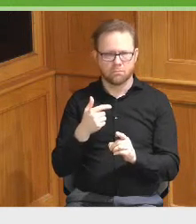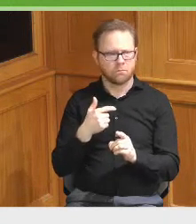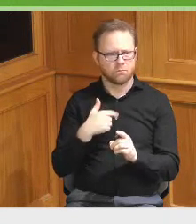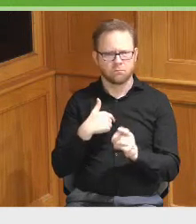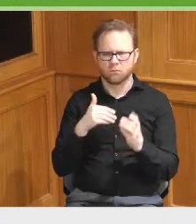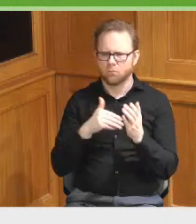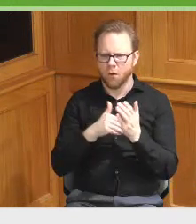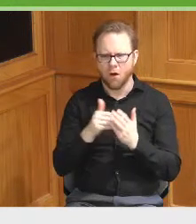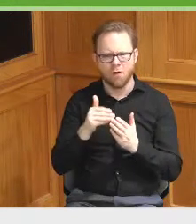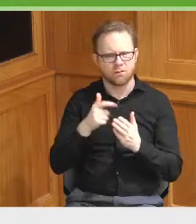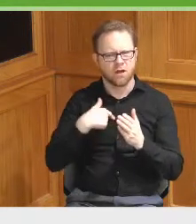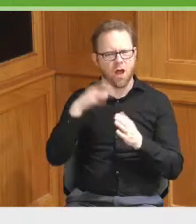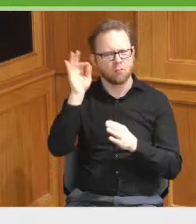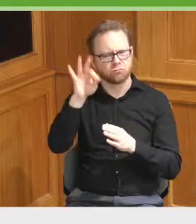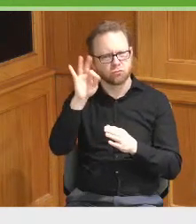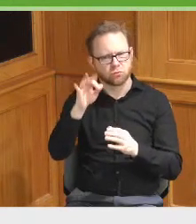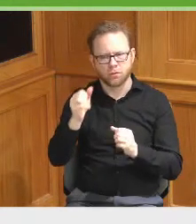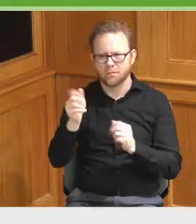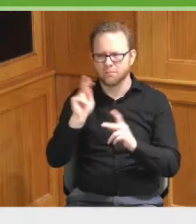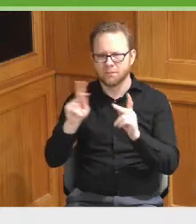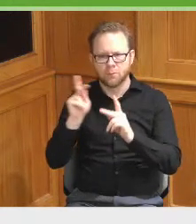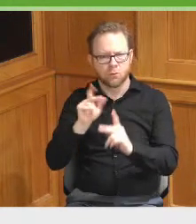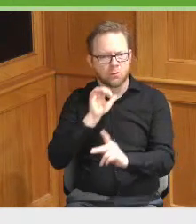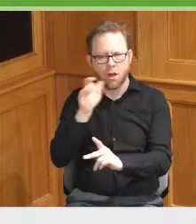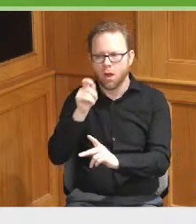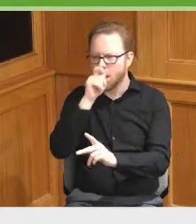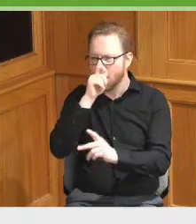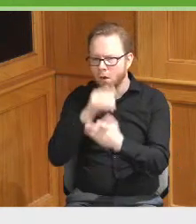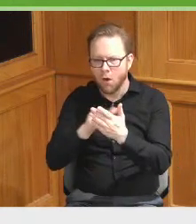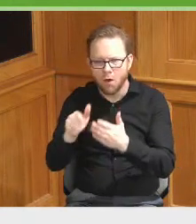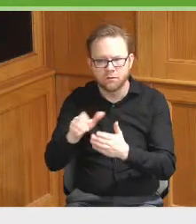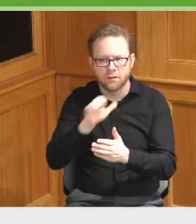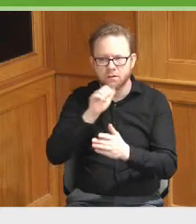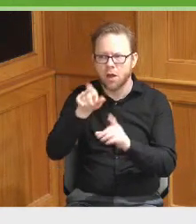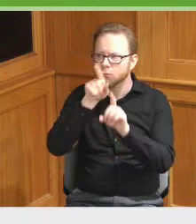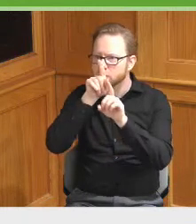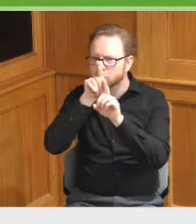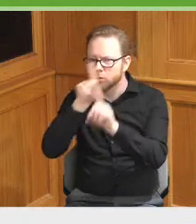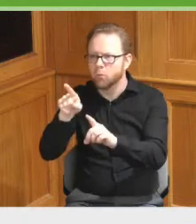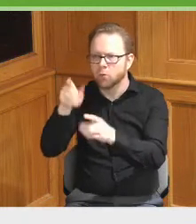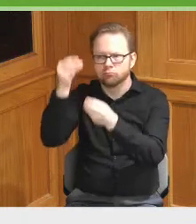the same way meaning there is a lot of unreported cases on this slide people are doing at home test